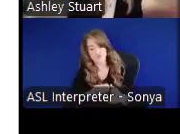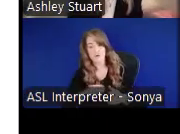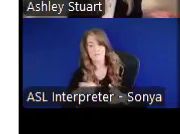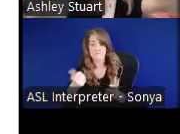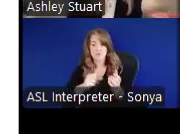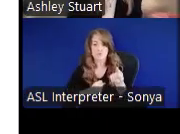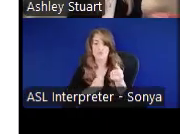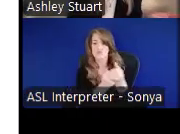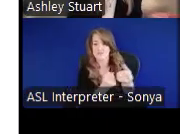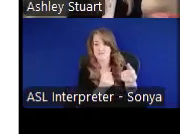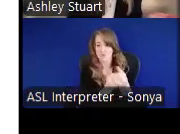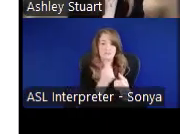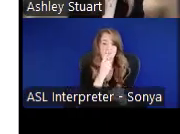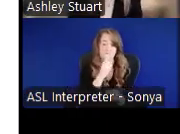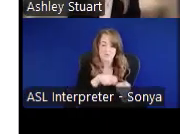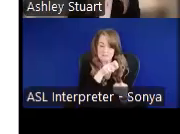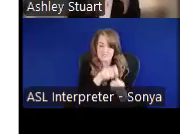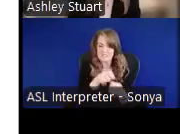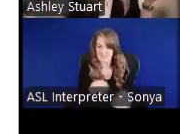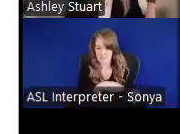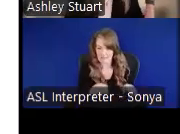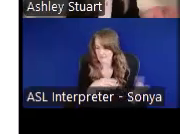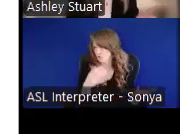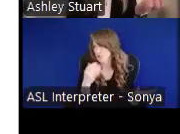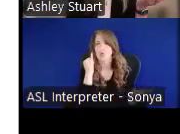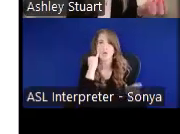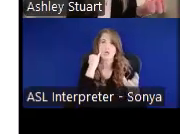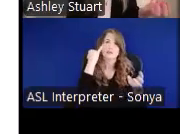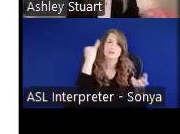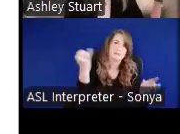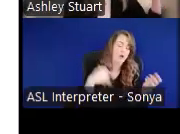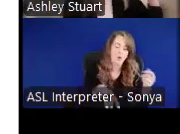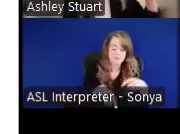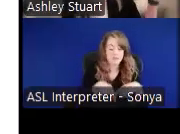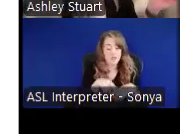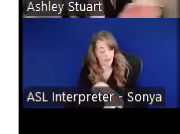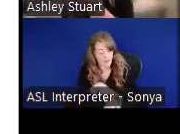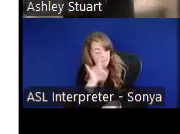particular behavior. Say, like, you pick up a toy and you slug